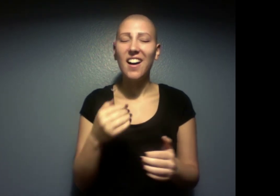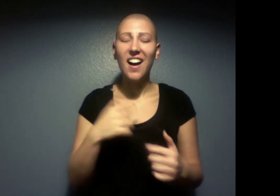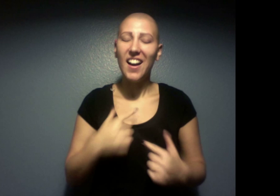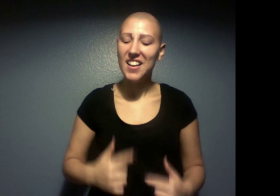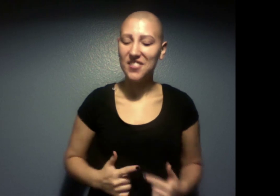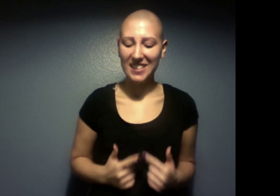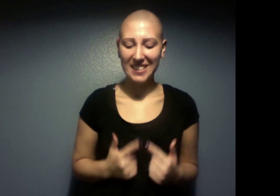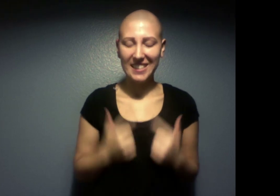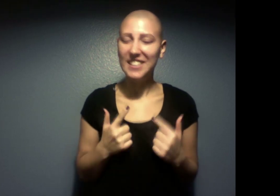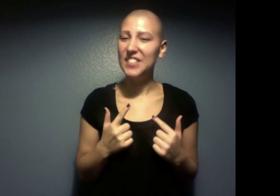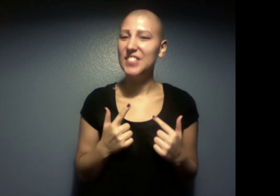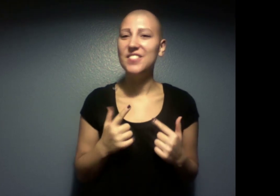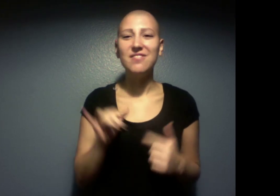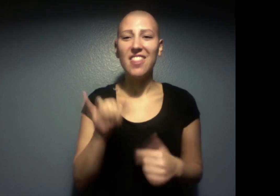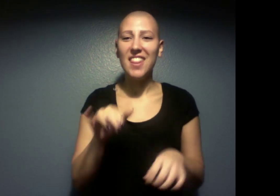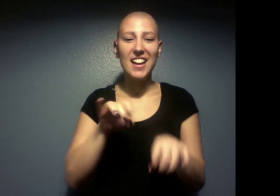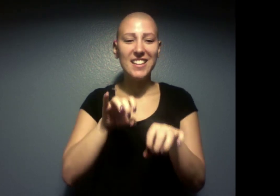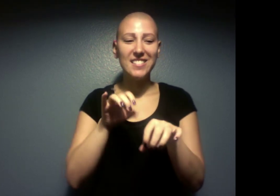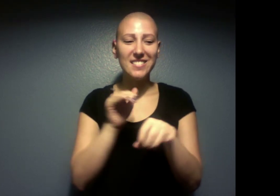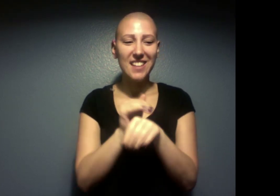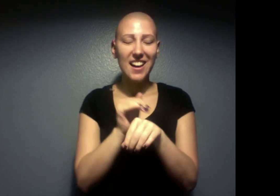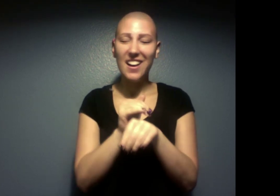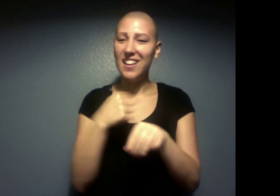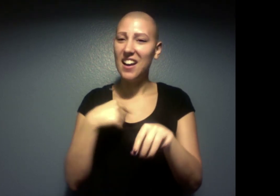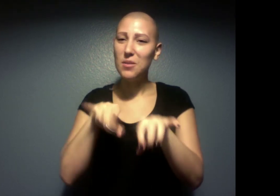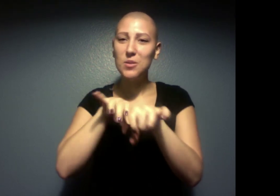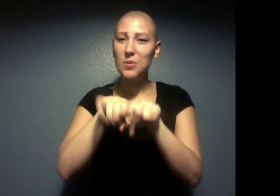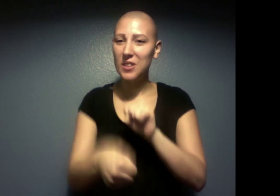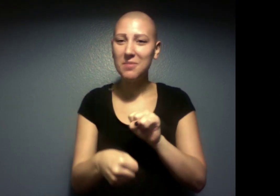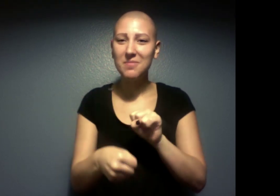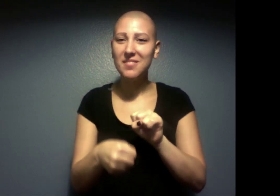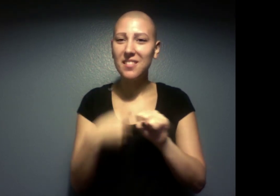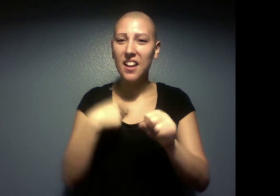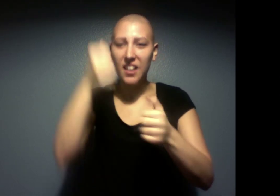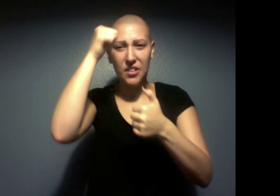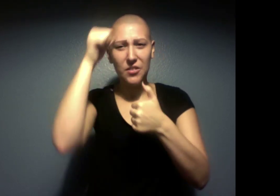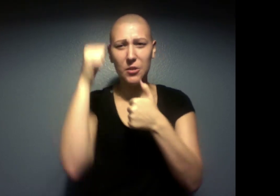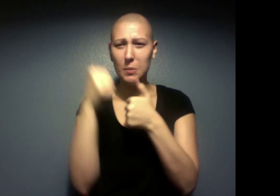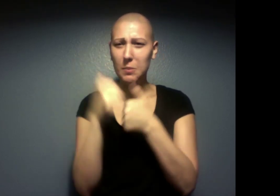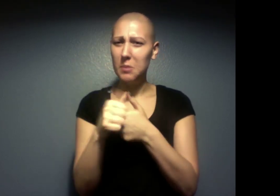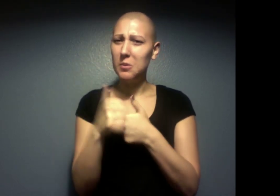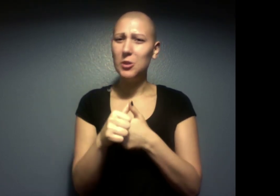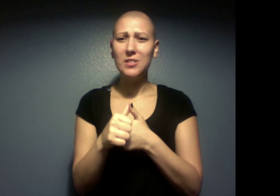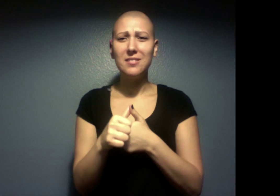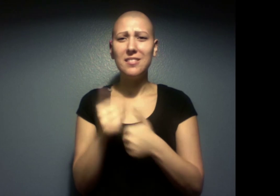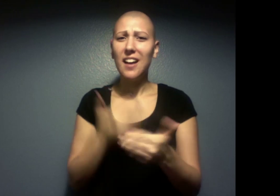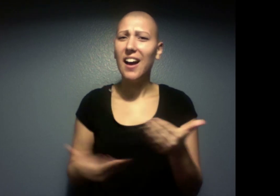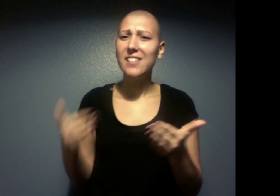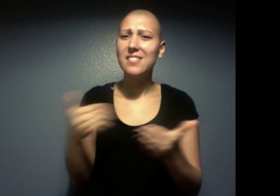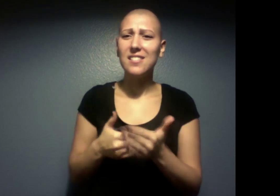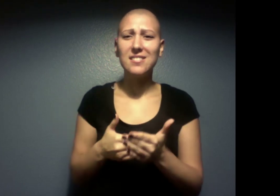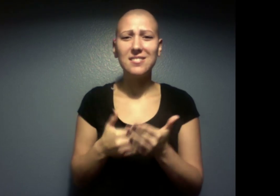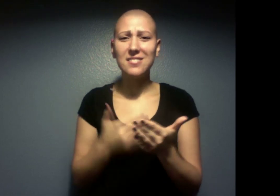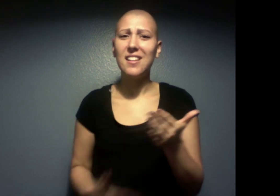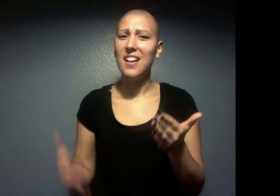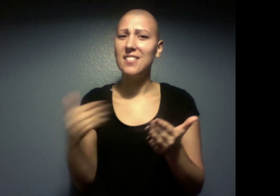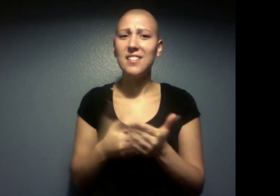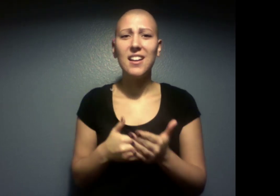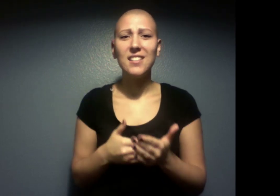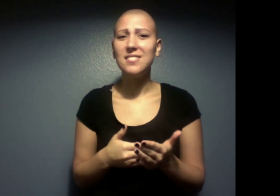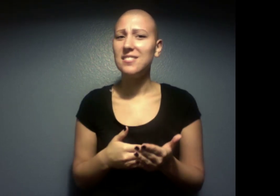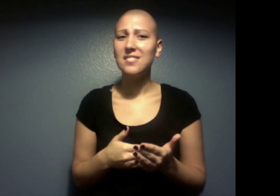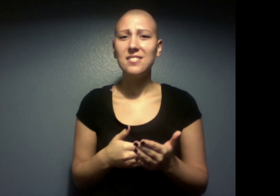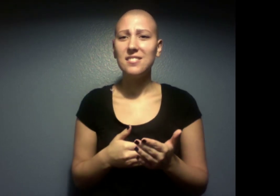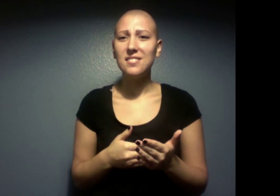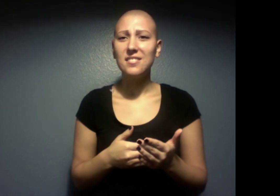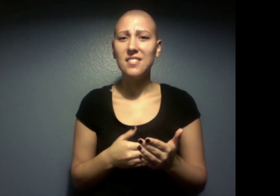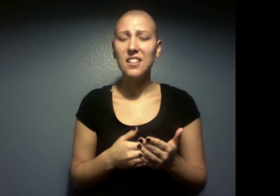dipped me back into that night again and again.